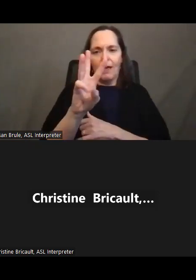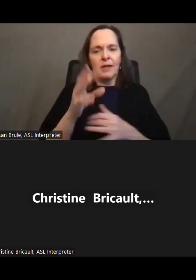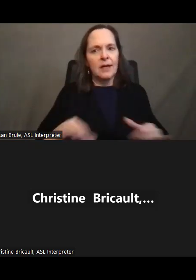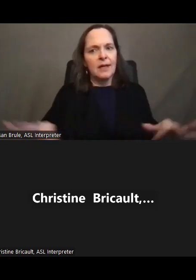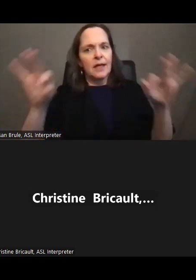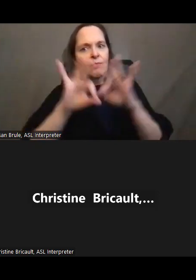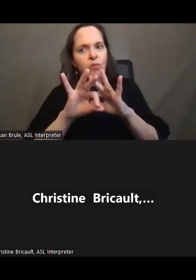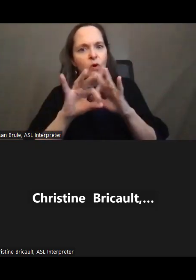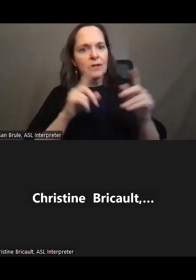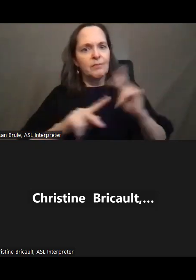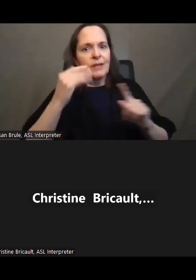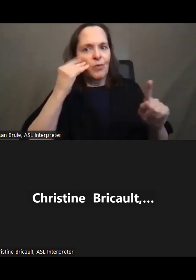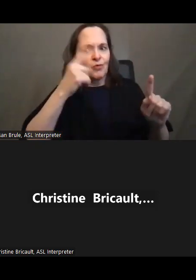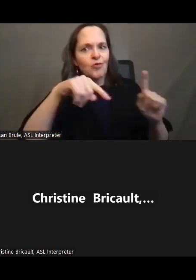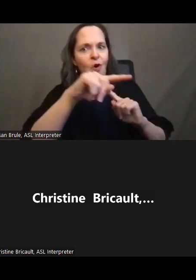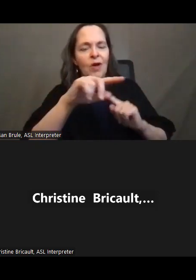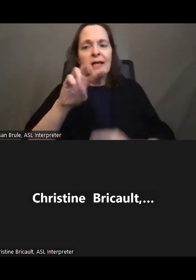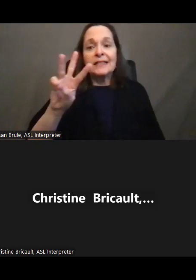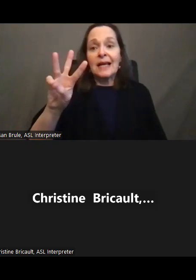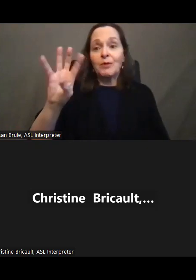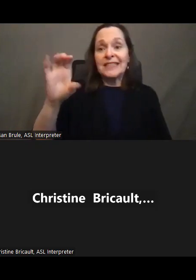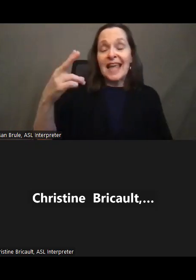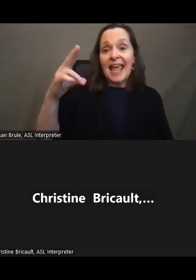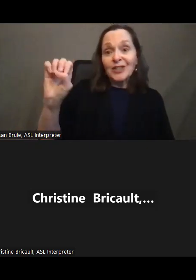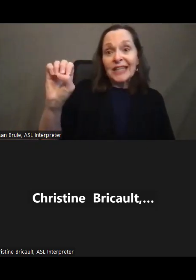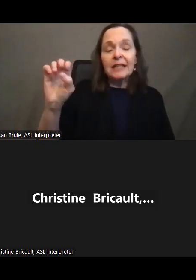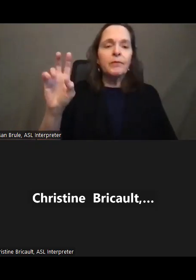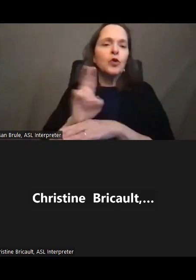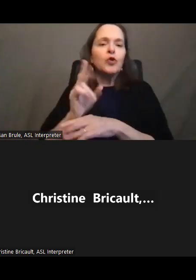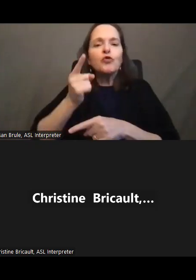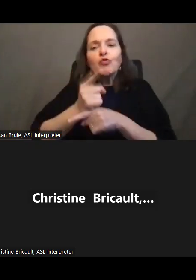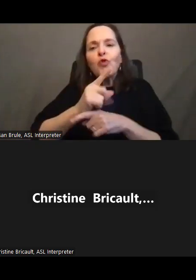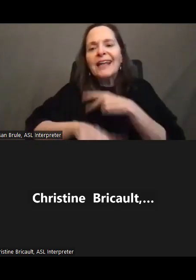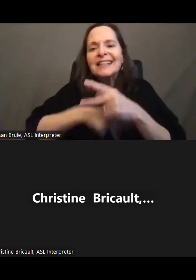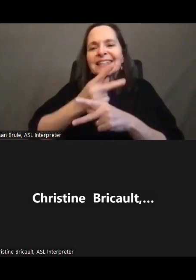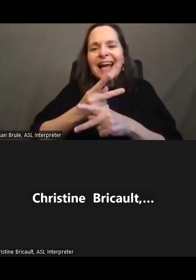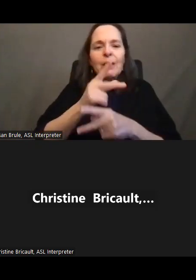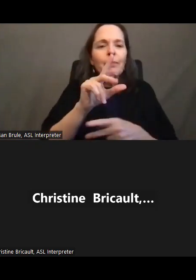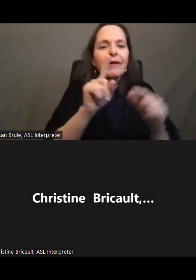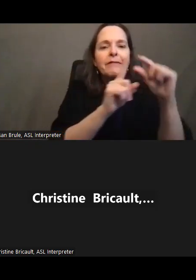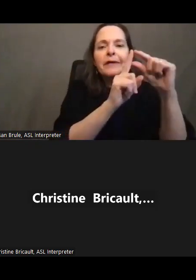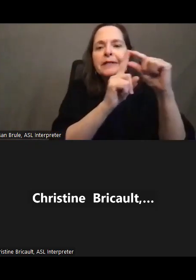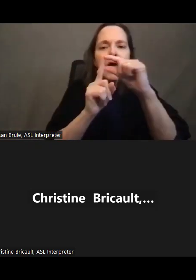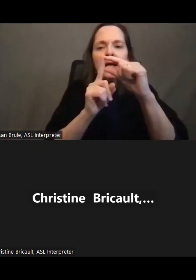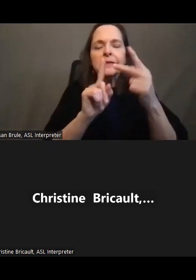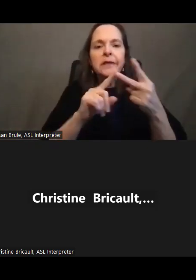That's going to include things like using san serif text, using high contrast for visual things.